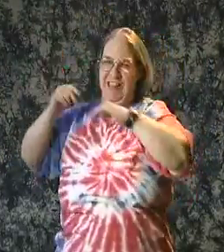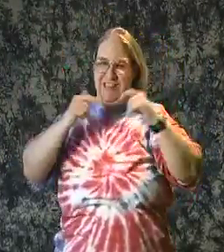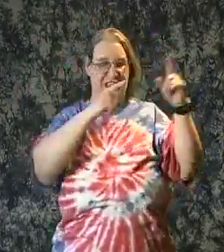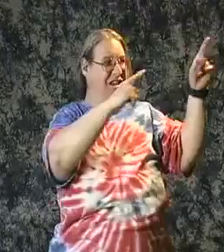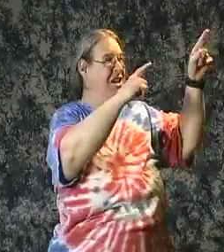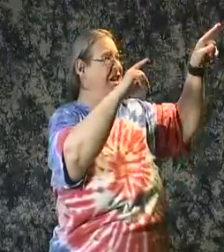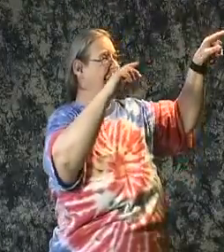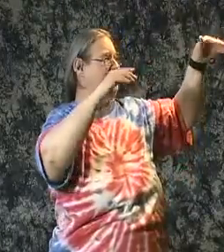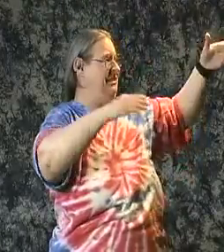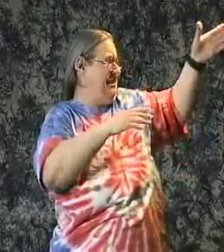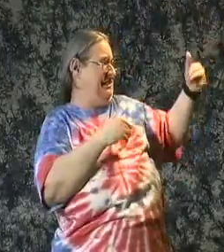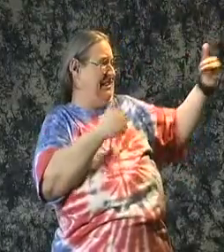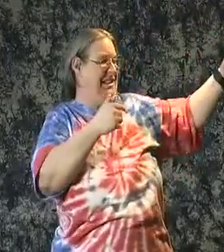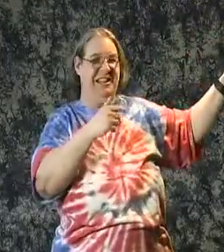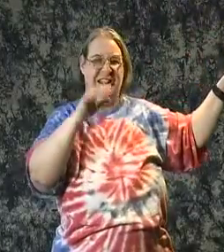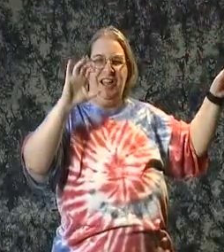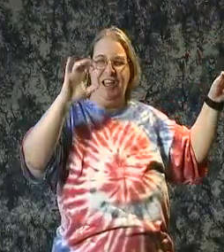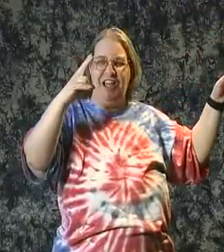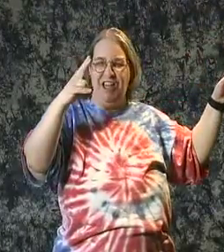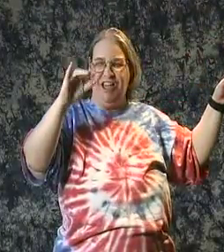And then the other was called a chimney.